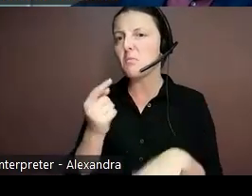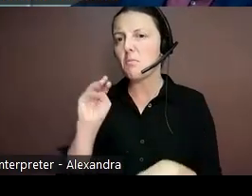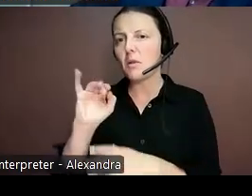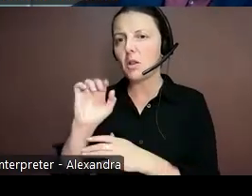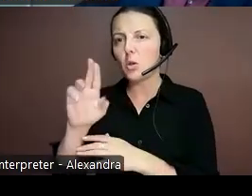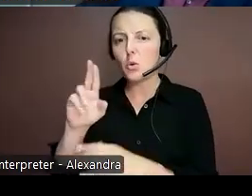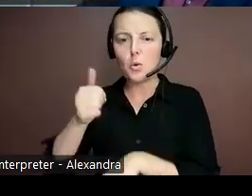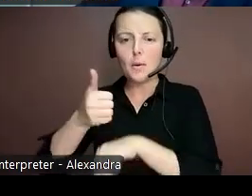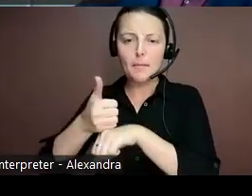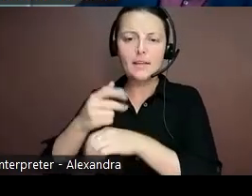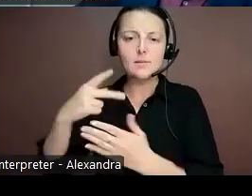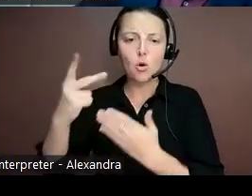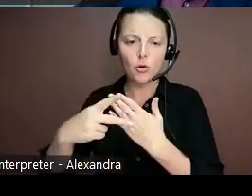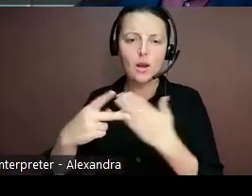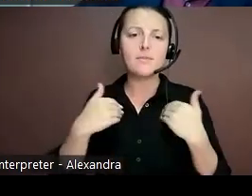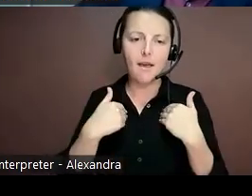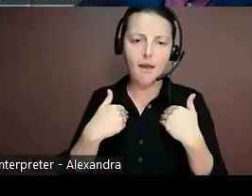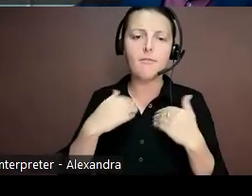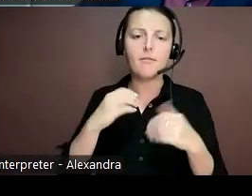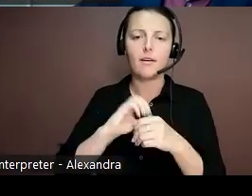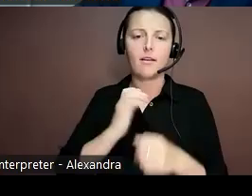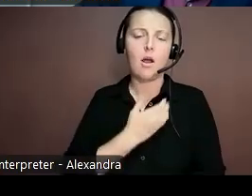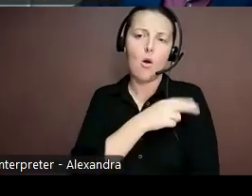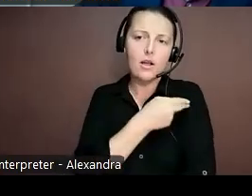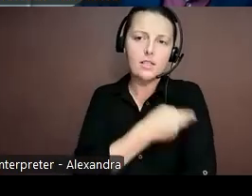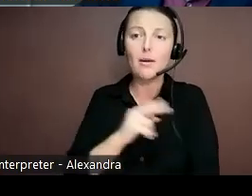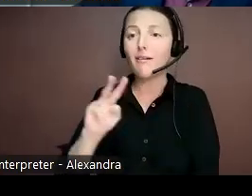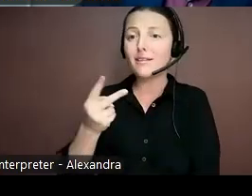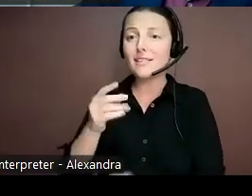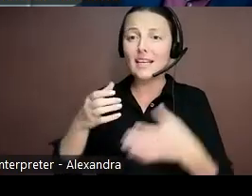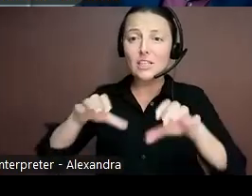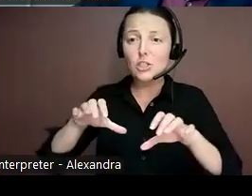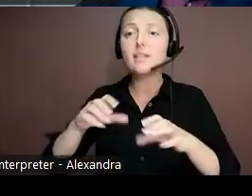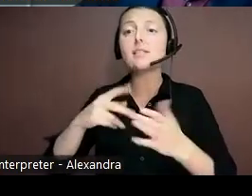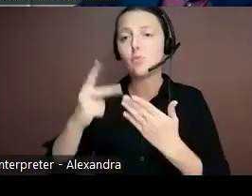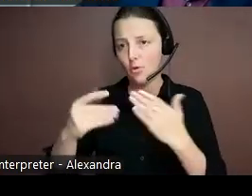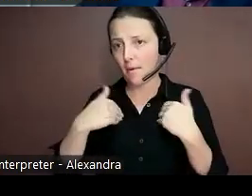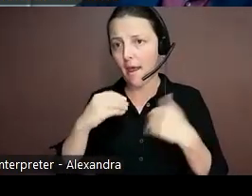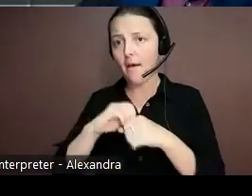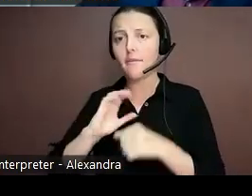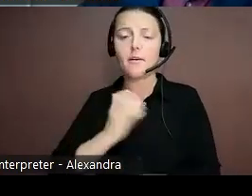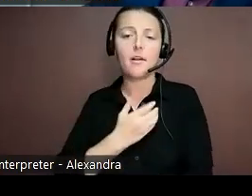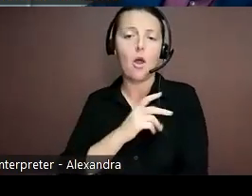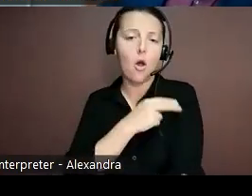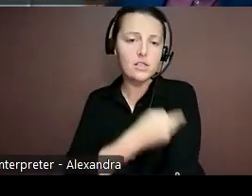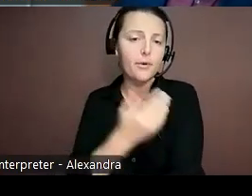ones. Uh we have uh programs that are based on a CBT approach or a CBT like kind of language.